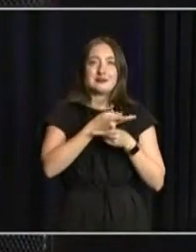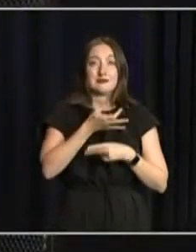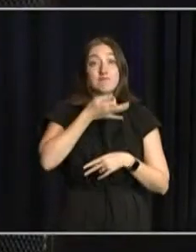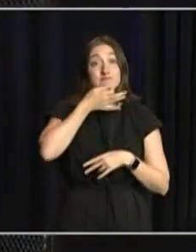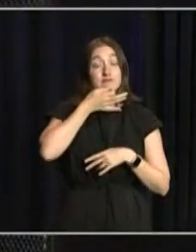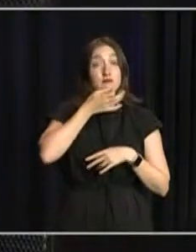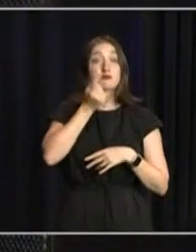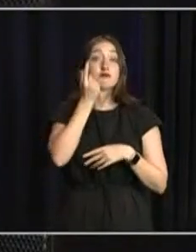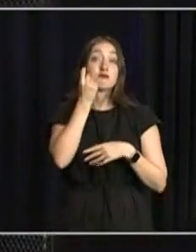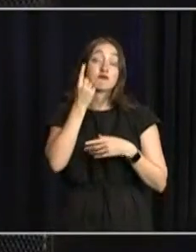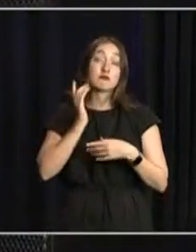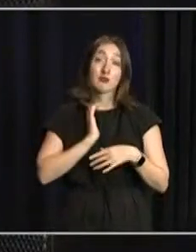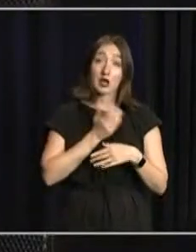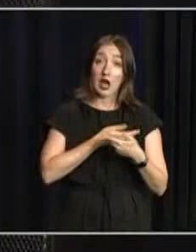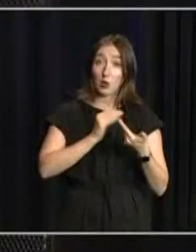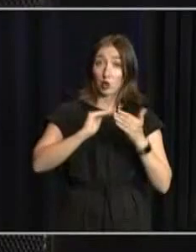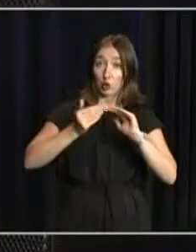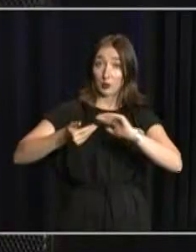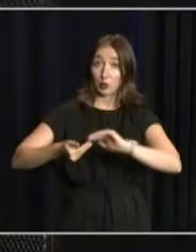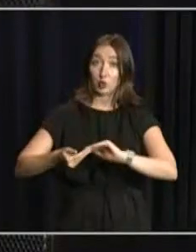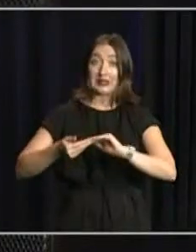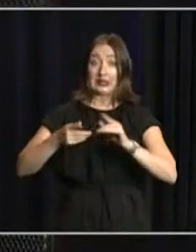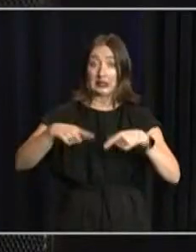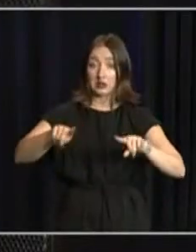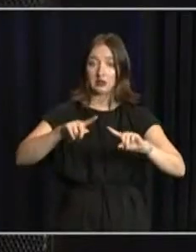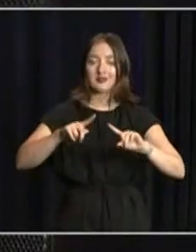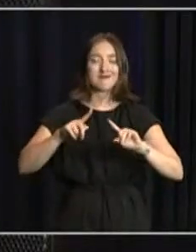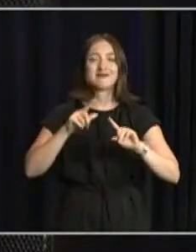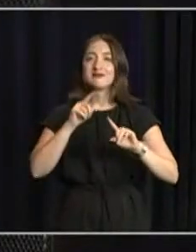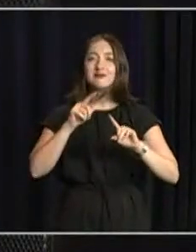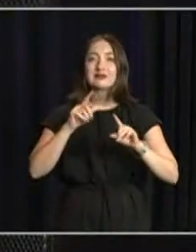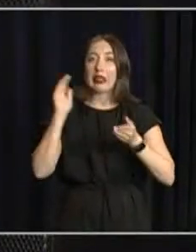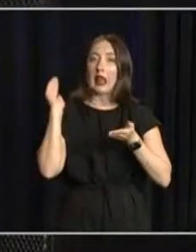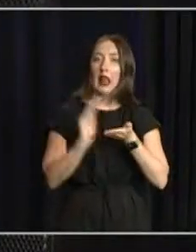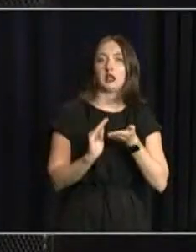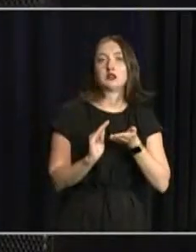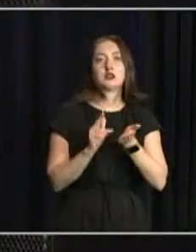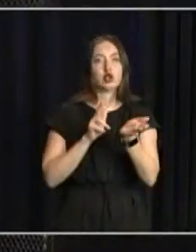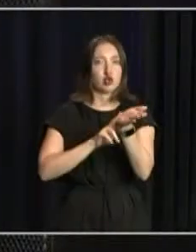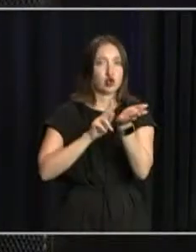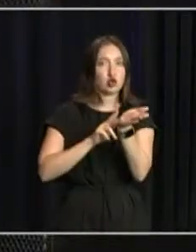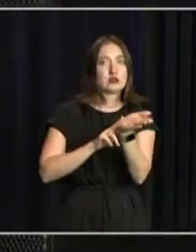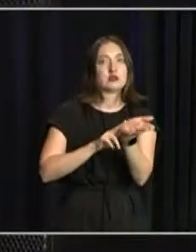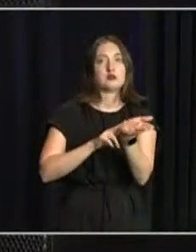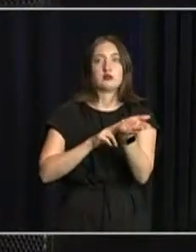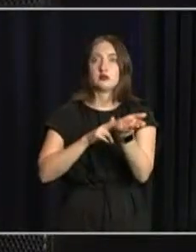and staff who had that level of expertise. We're really going to be looking for